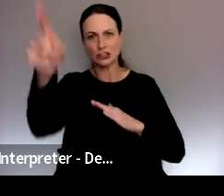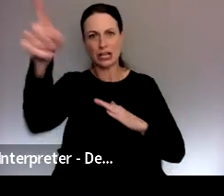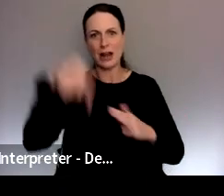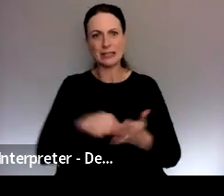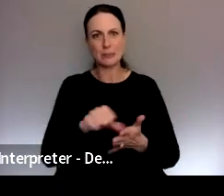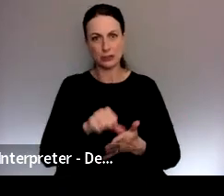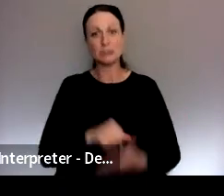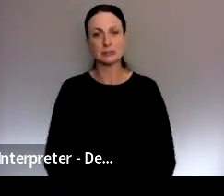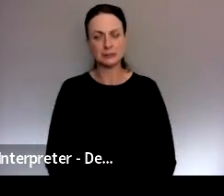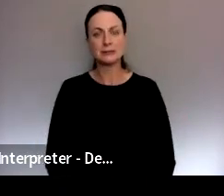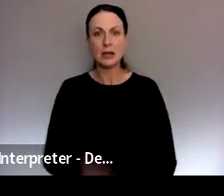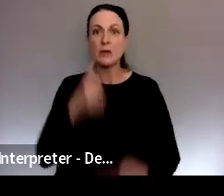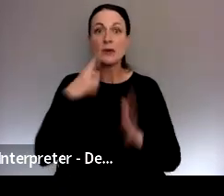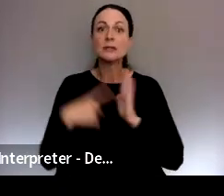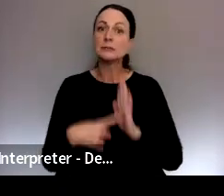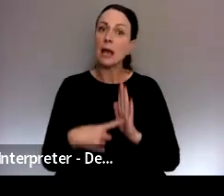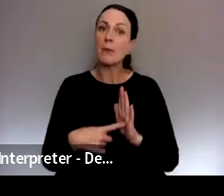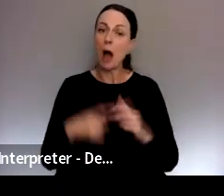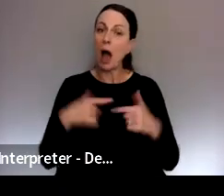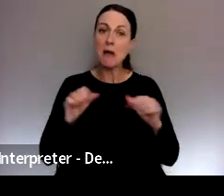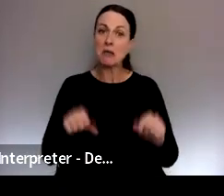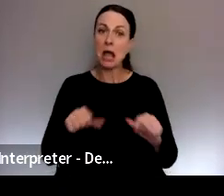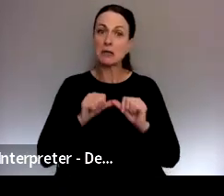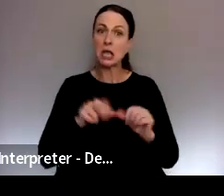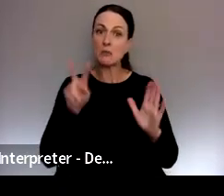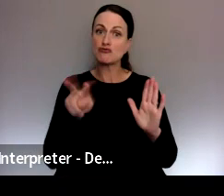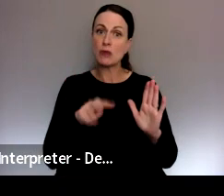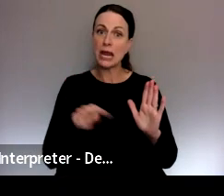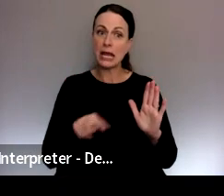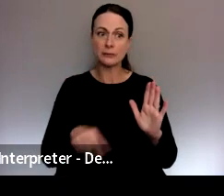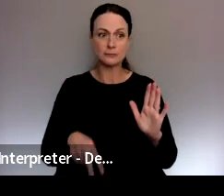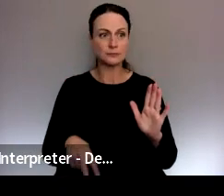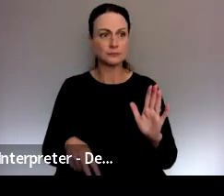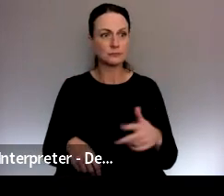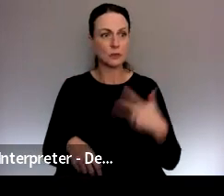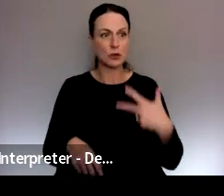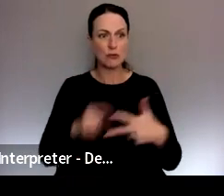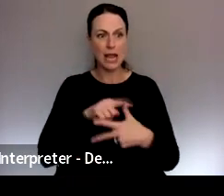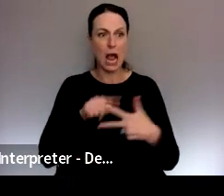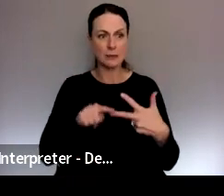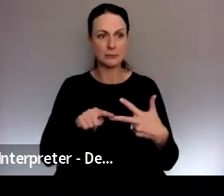of these pages. So, for example, I could just keep reading. > Banner. Three items.